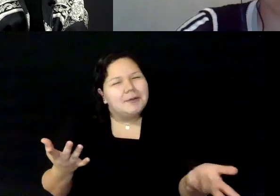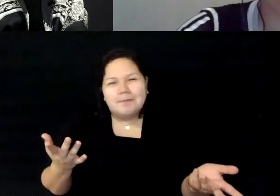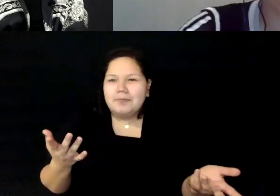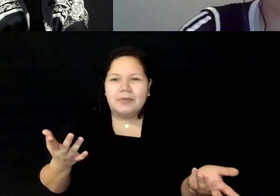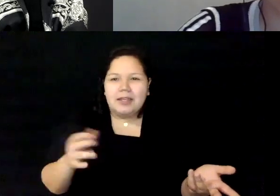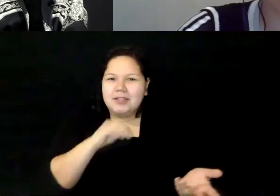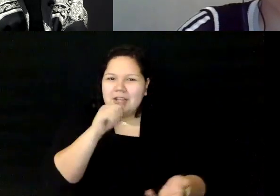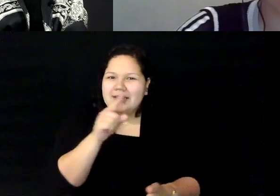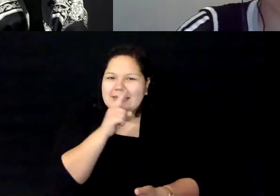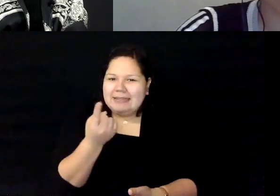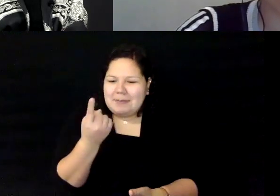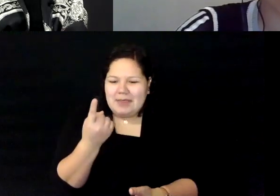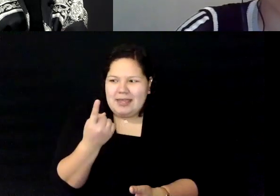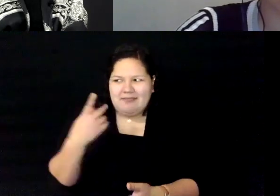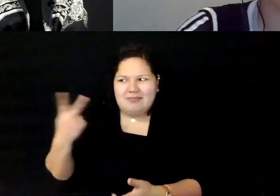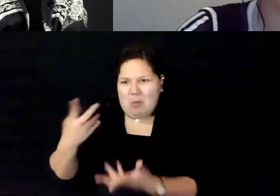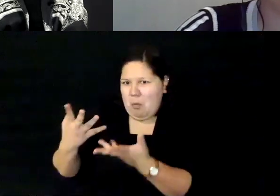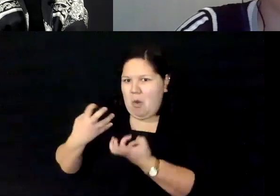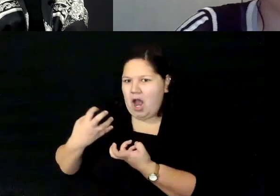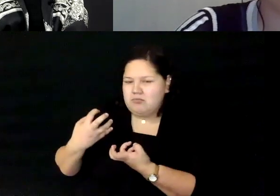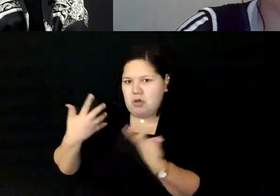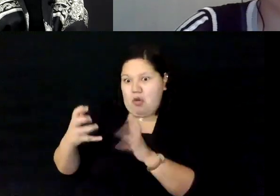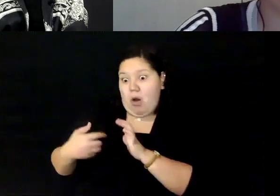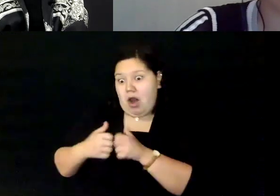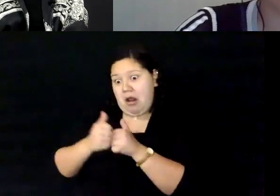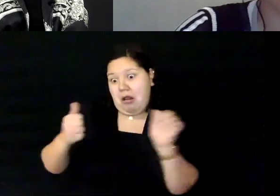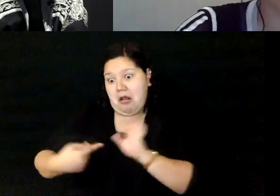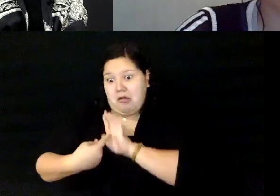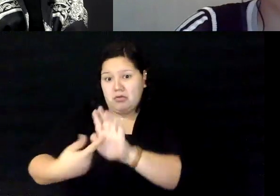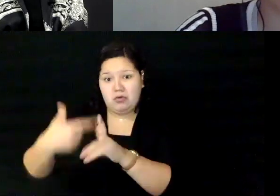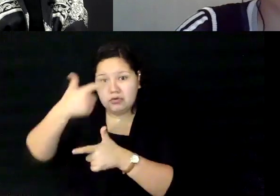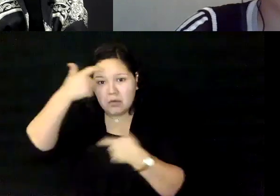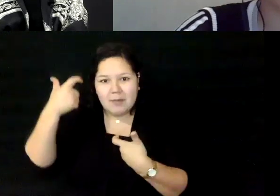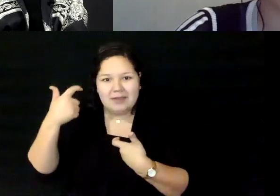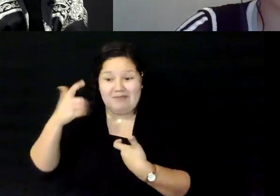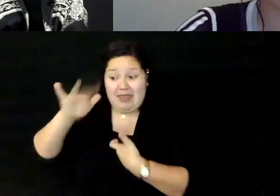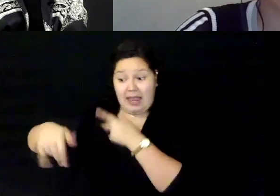Nancy and I want to do, because it's not, you know, that type of art is, again, for the white